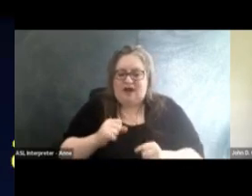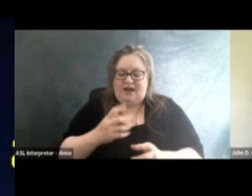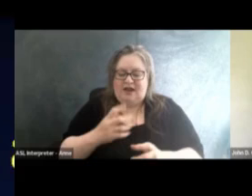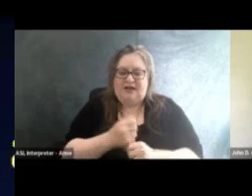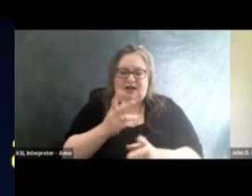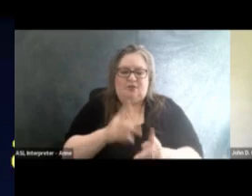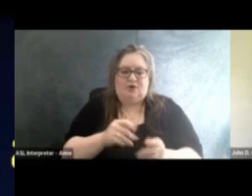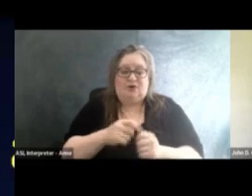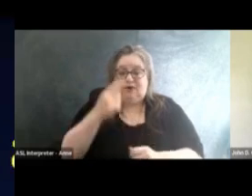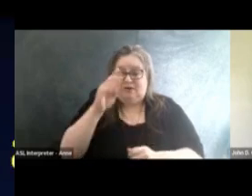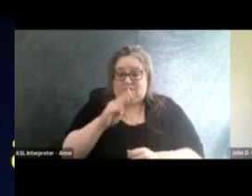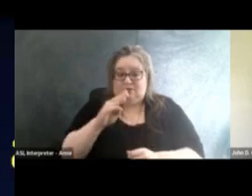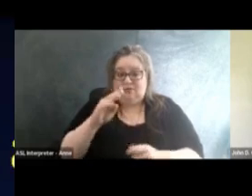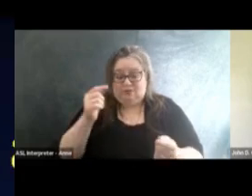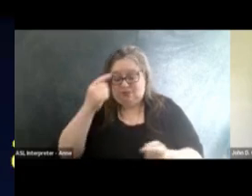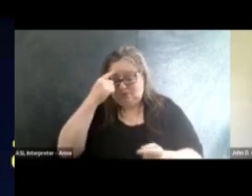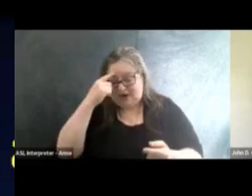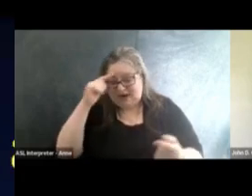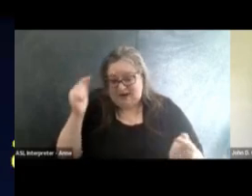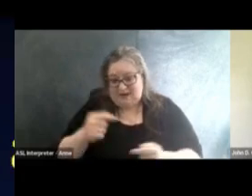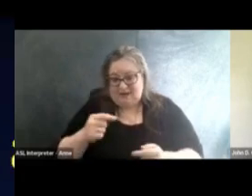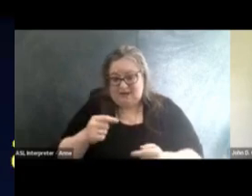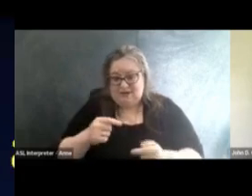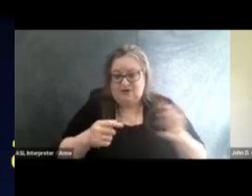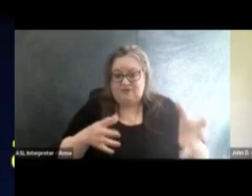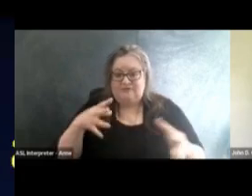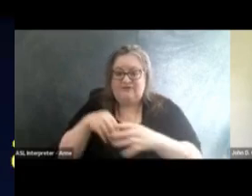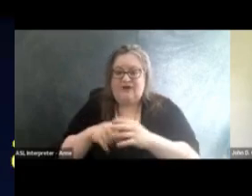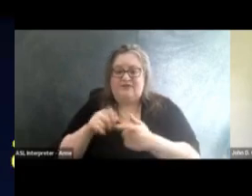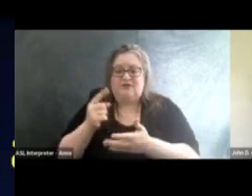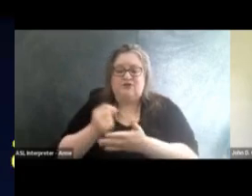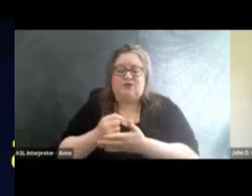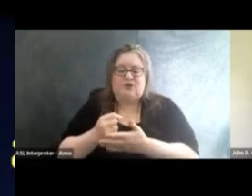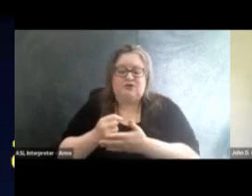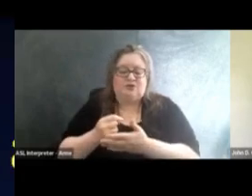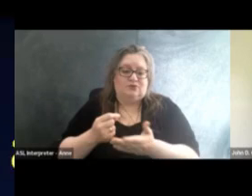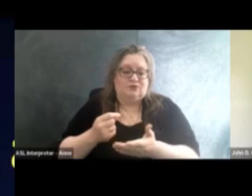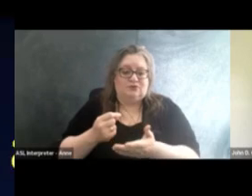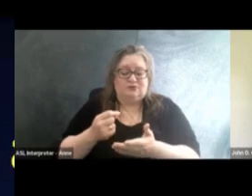involved in a treatment program and a behavior like missing an appointment or talking too much